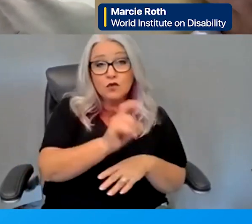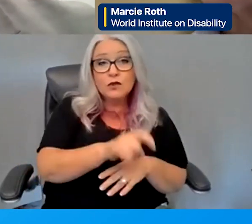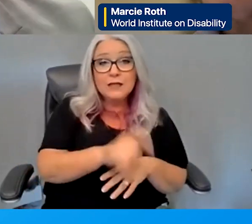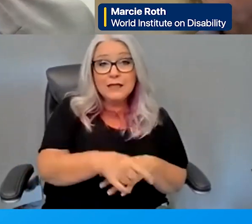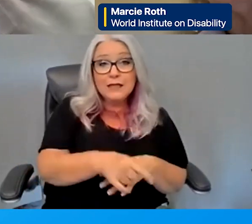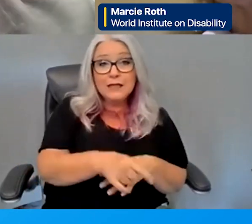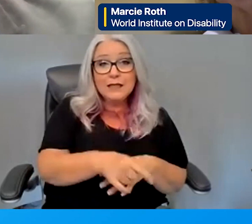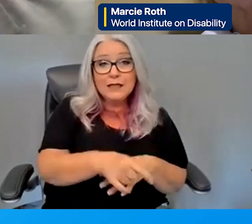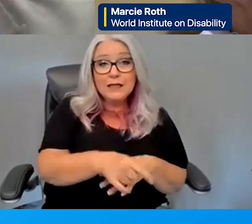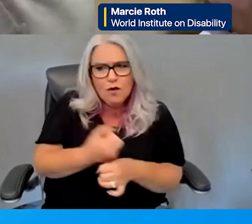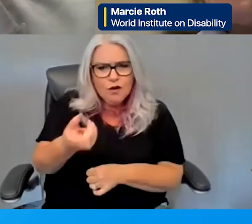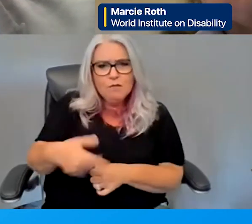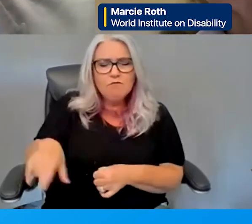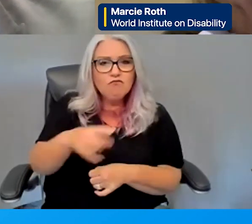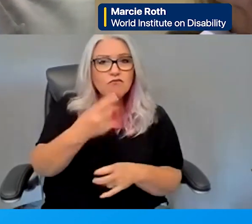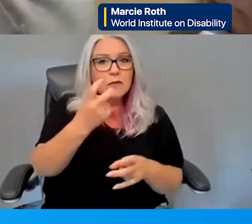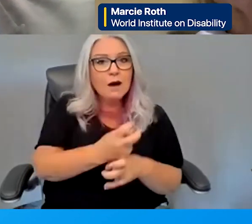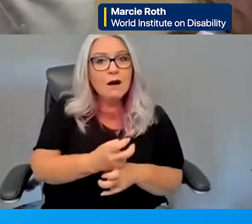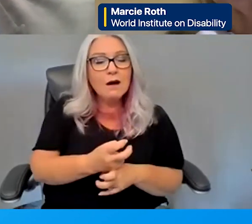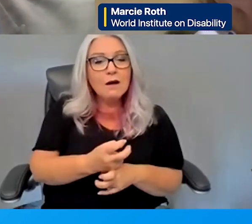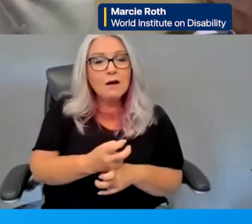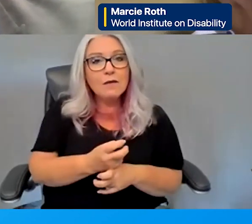it difficult for them to be able